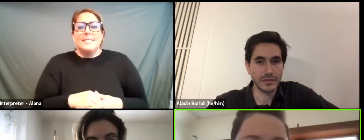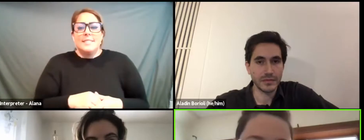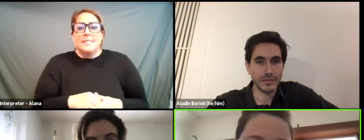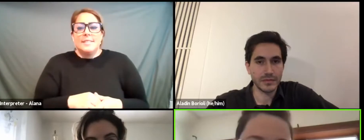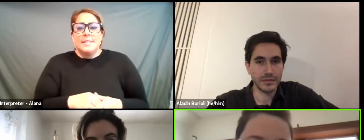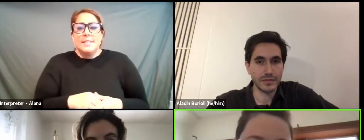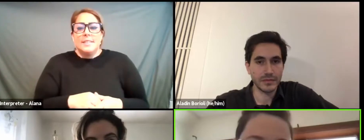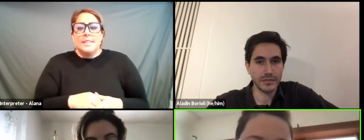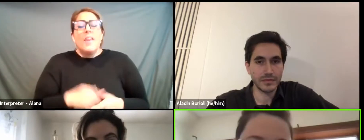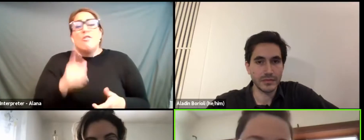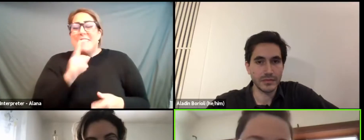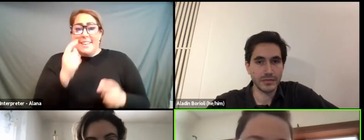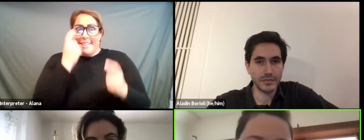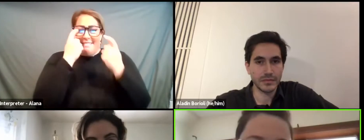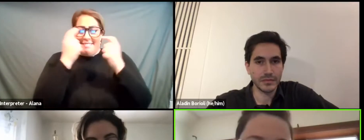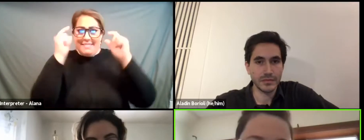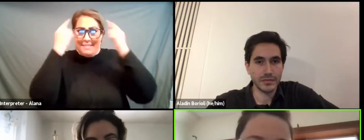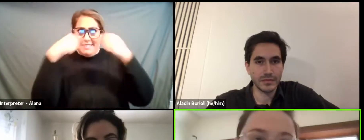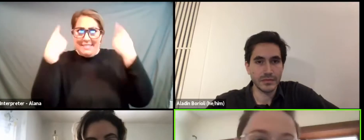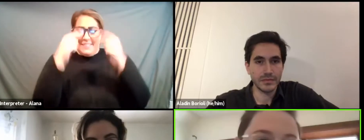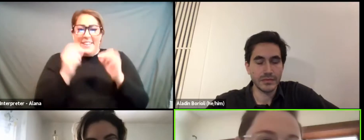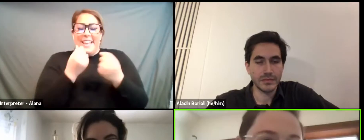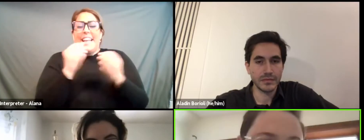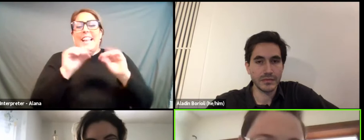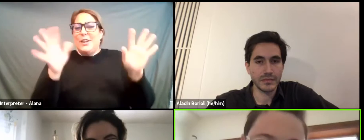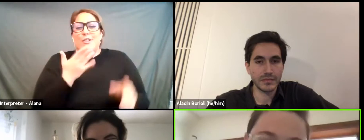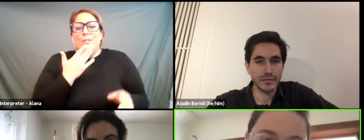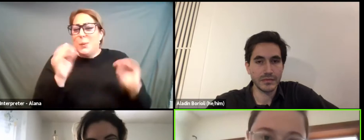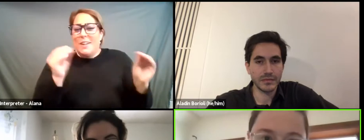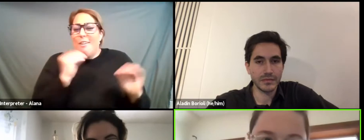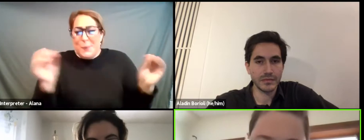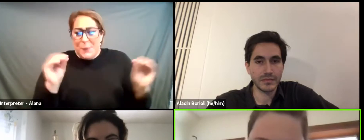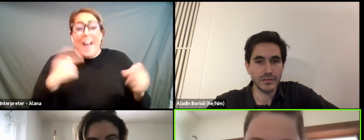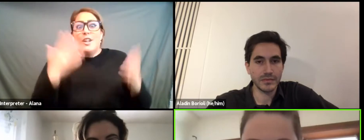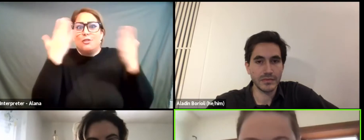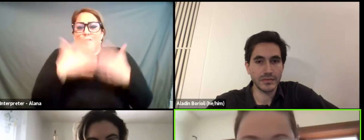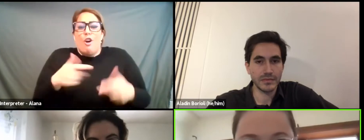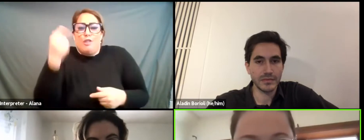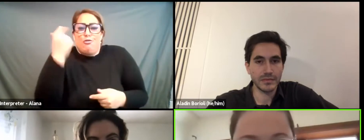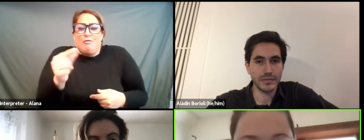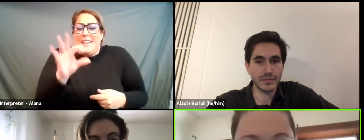Clear framed glasses and wearing a dark green flannel. I'm sitting in front of